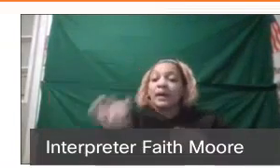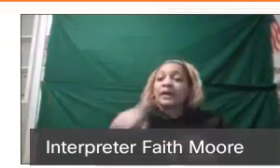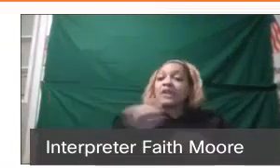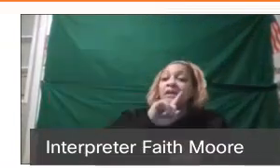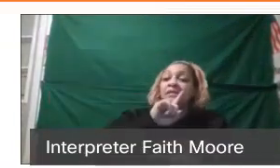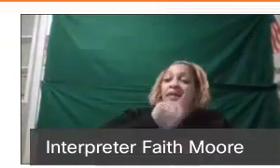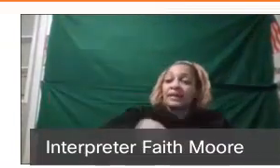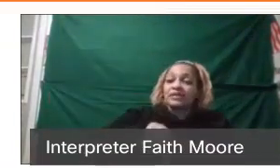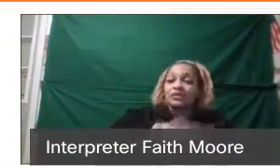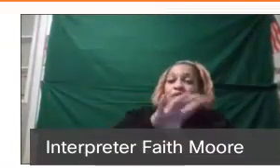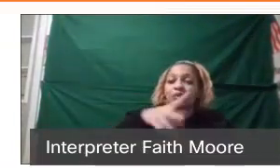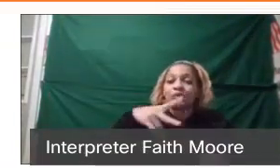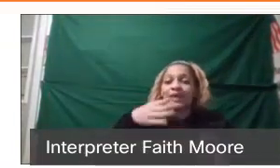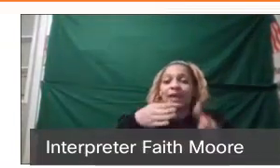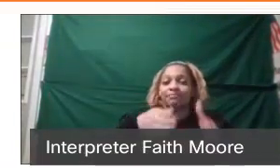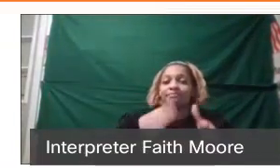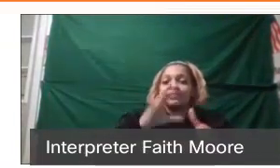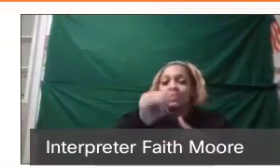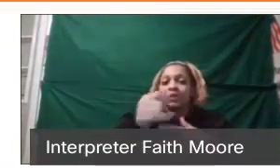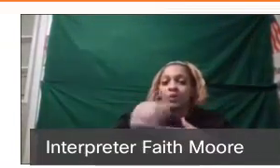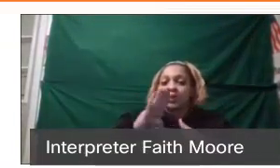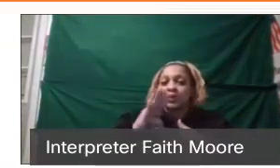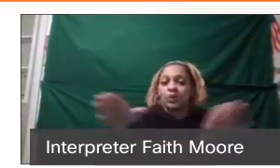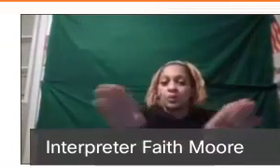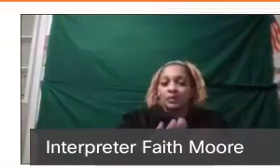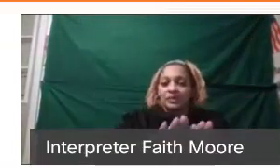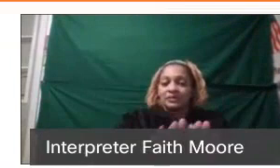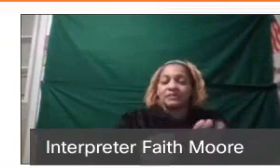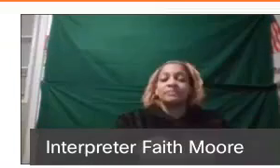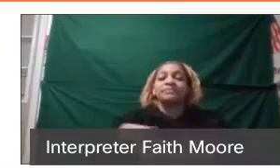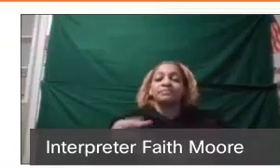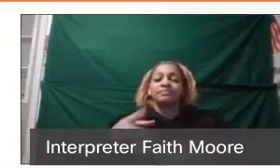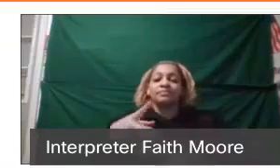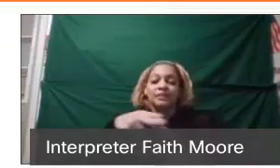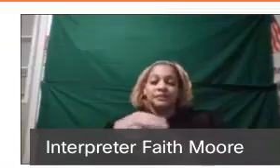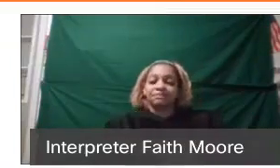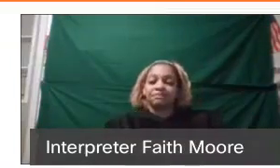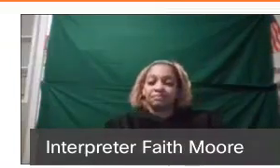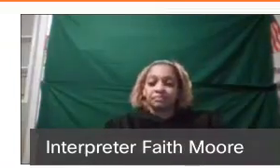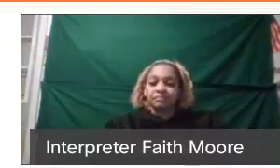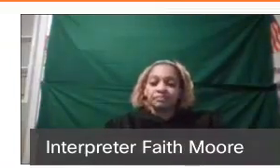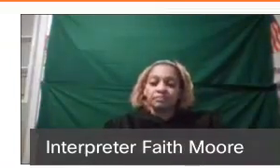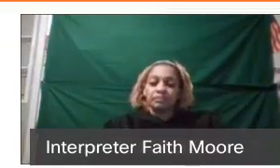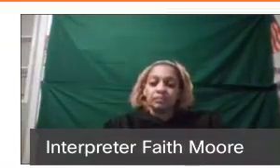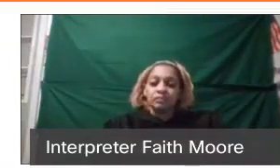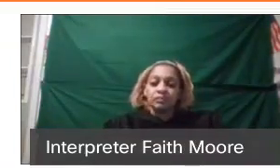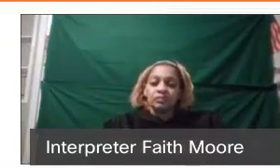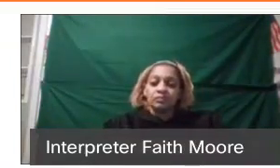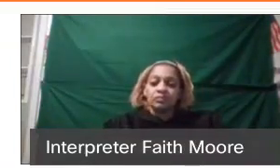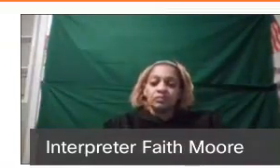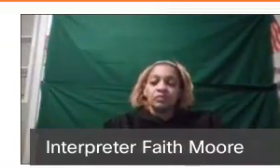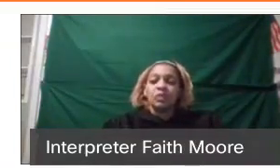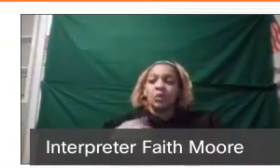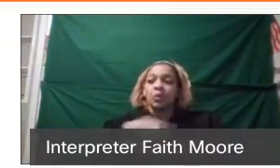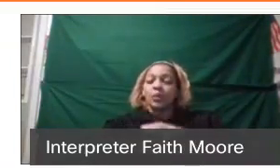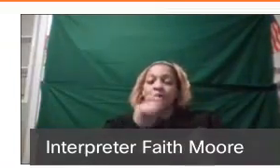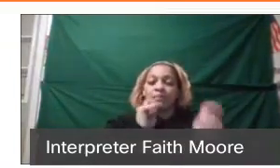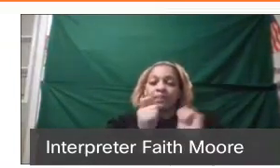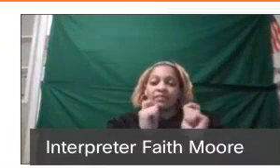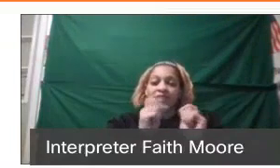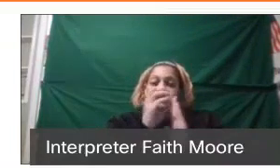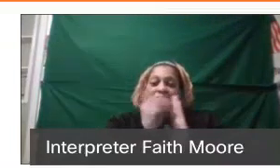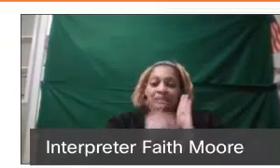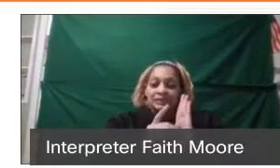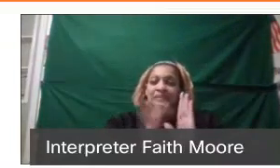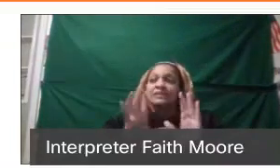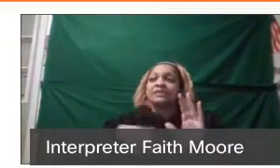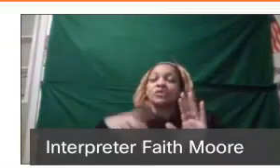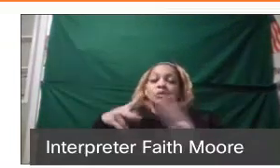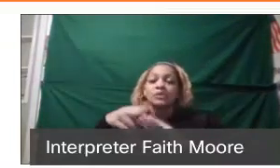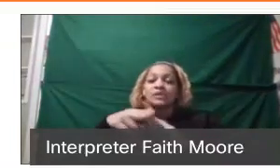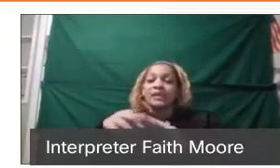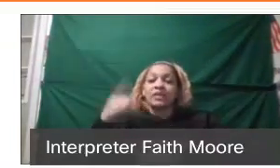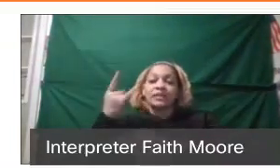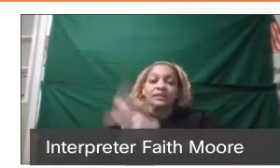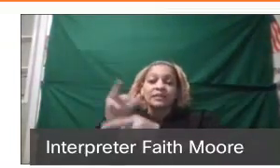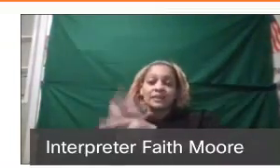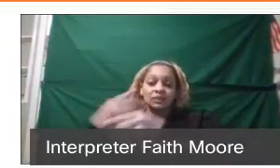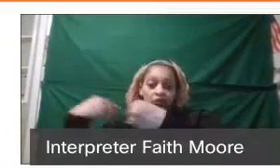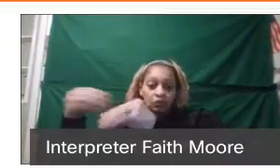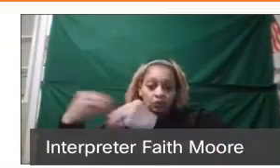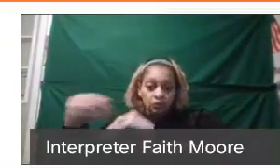So, we actually, it's been like I'm saying, that actually we're defining design, which is until liquor store when you modified the backup cards.